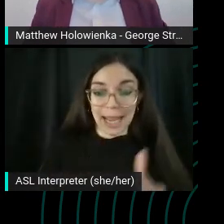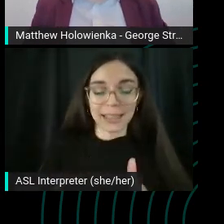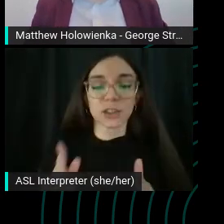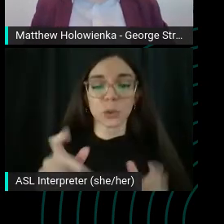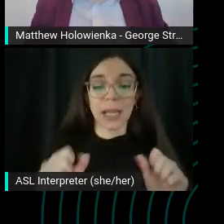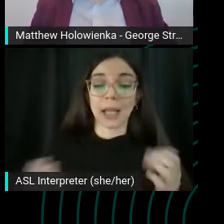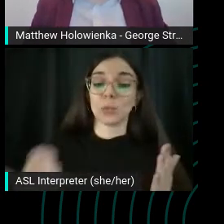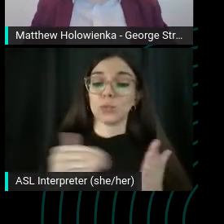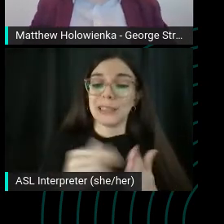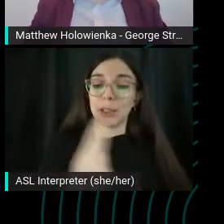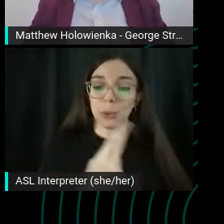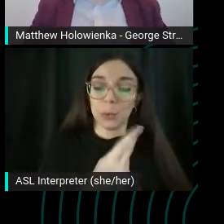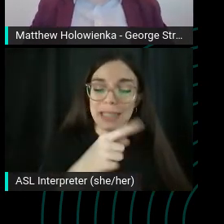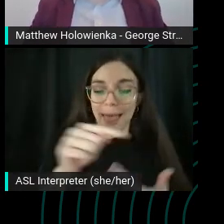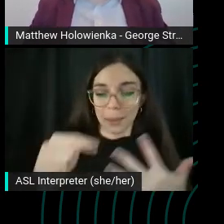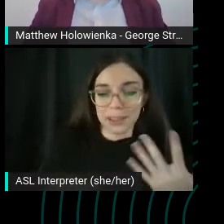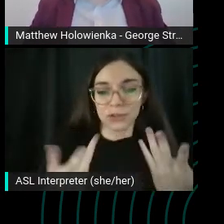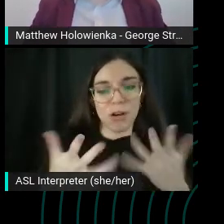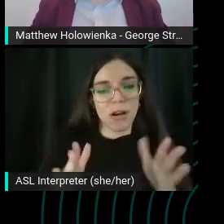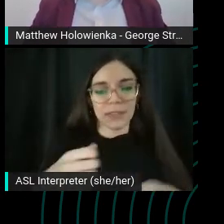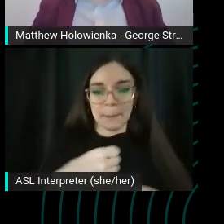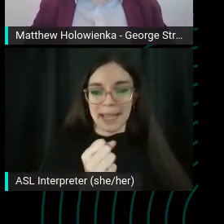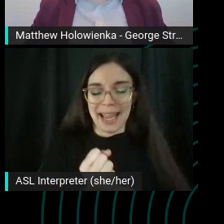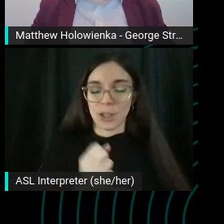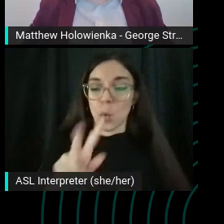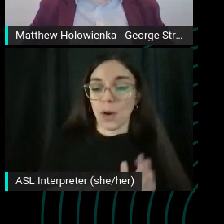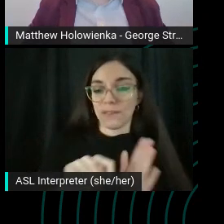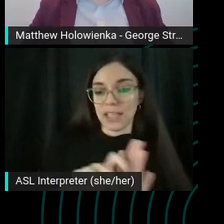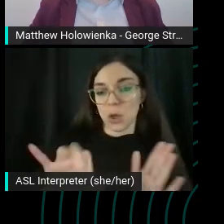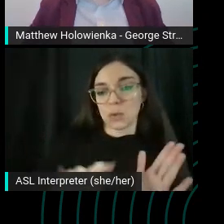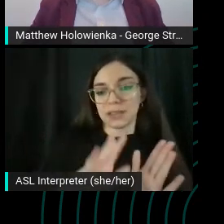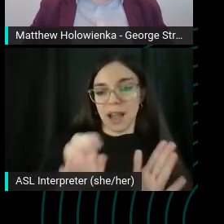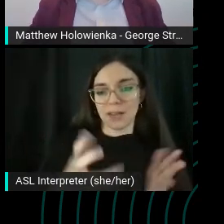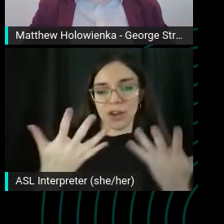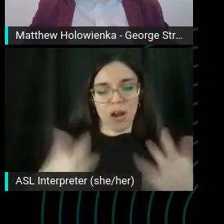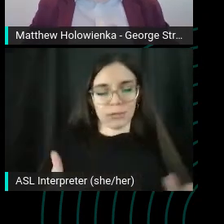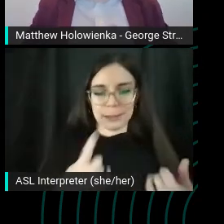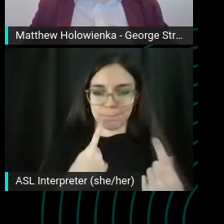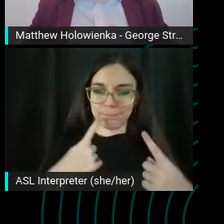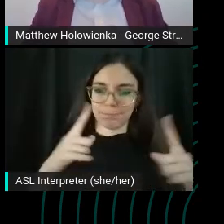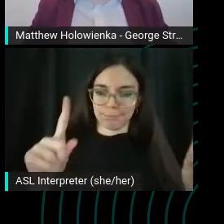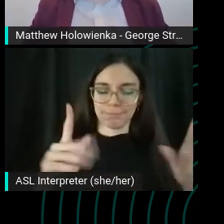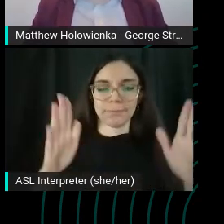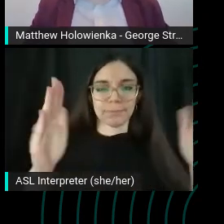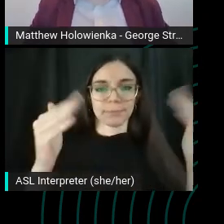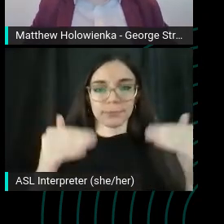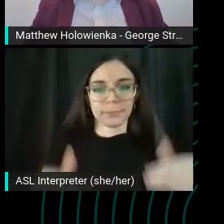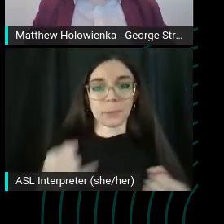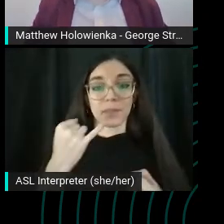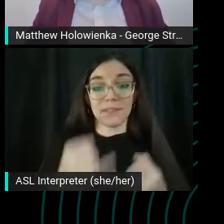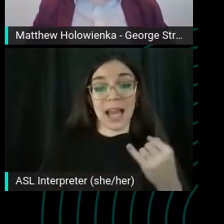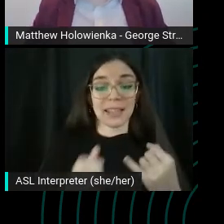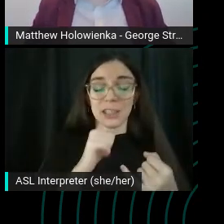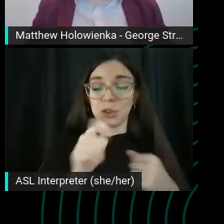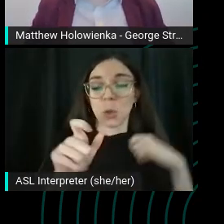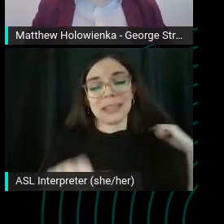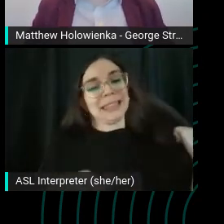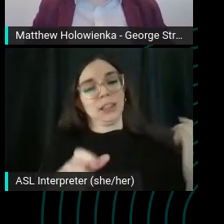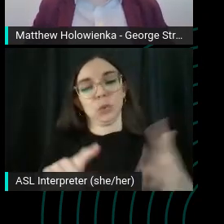You can even reuse video styles you already know work for you and your audiences. And finally for that reason, you don't have to start from scratch every time.